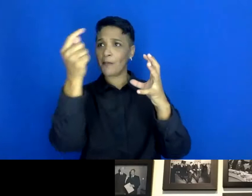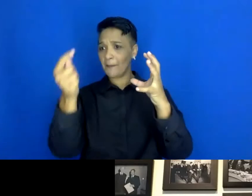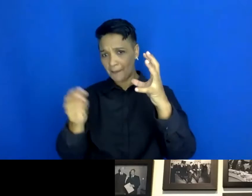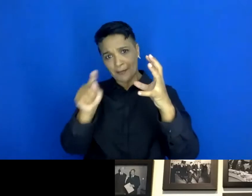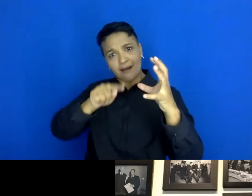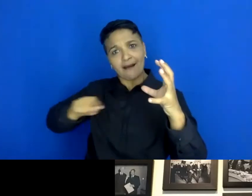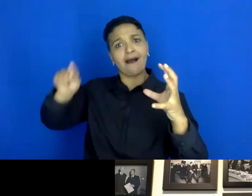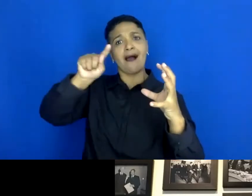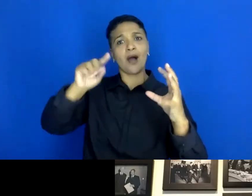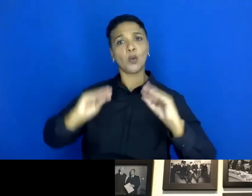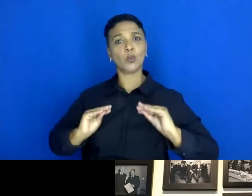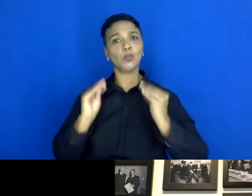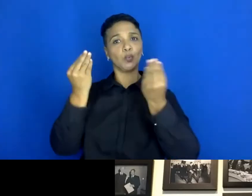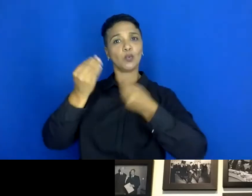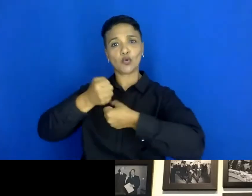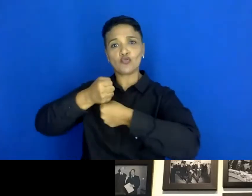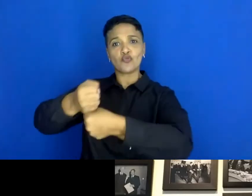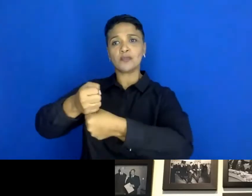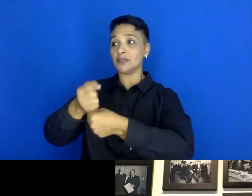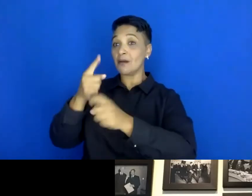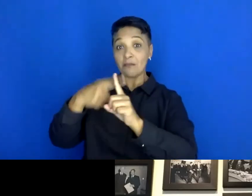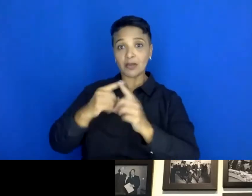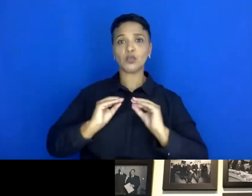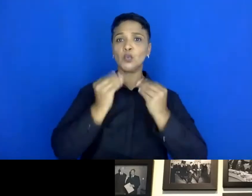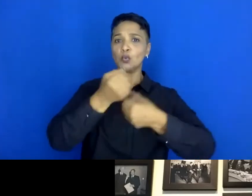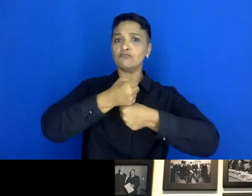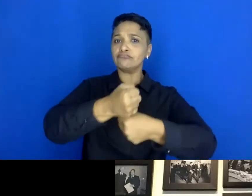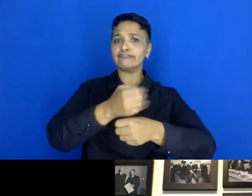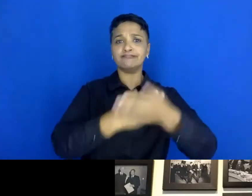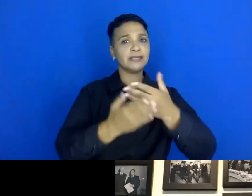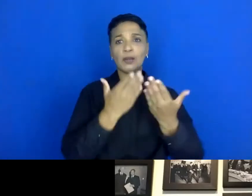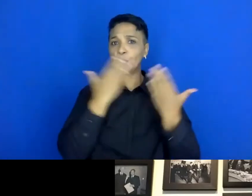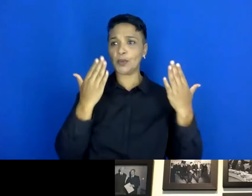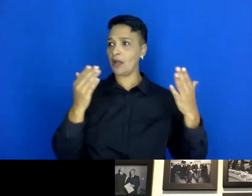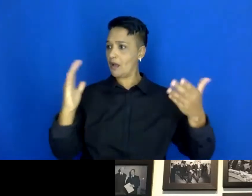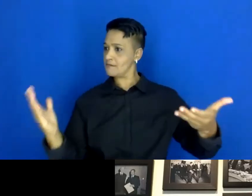youth representatives without disabilities and how we can work with them uh to really mainstream this